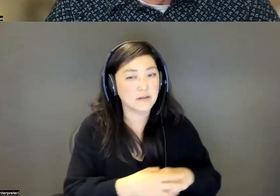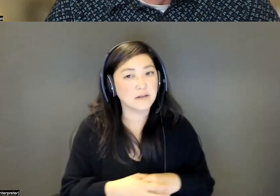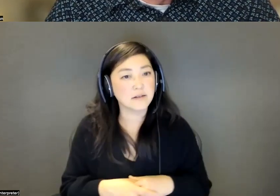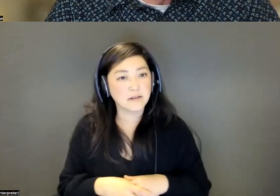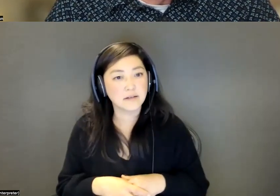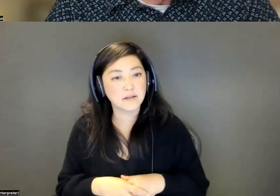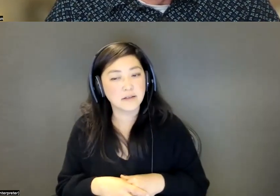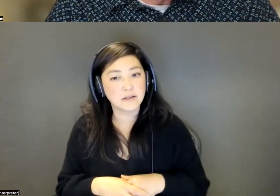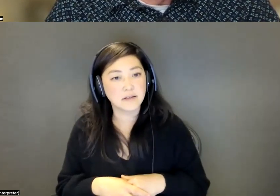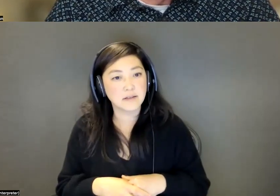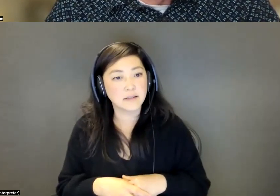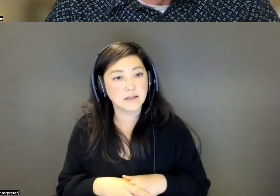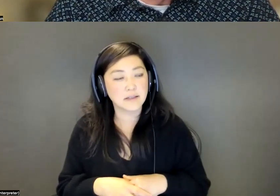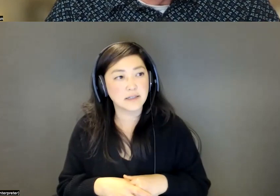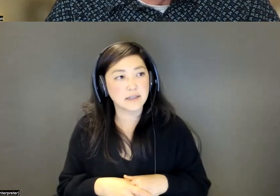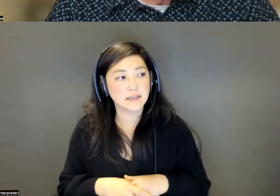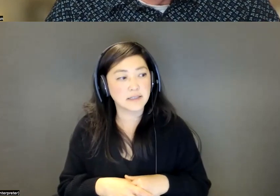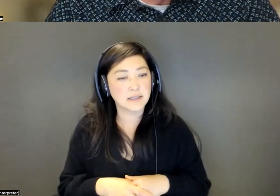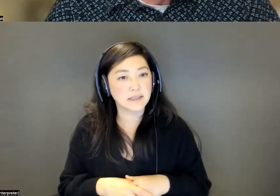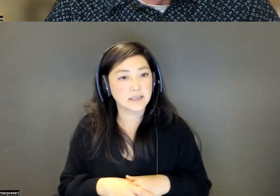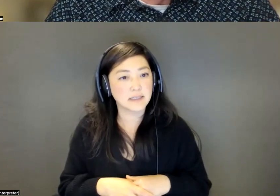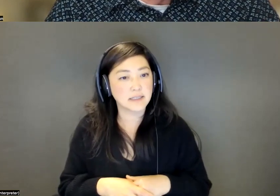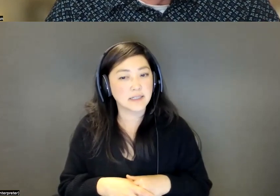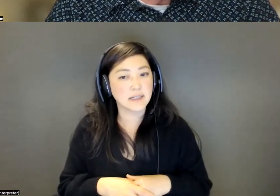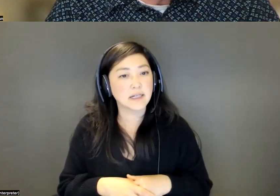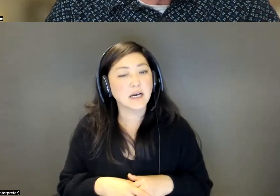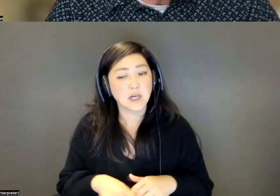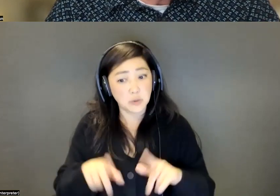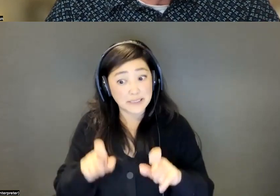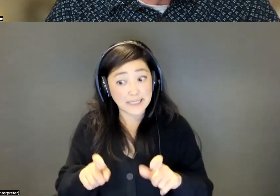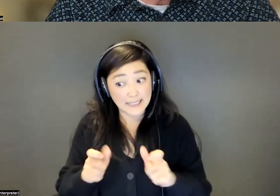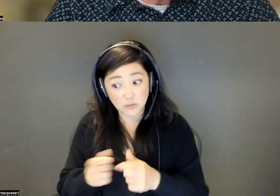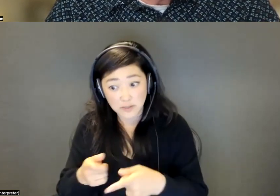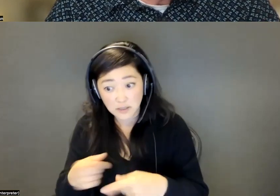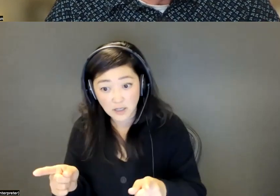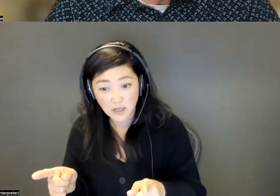not very good at testing it with the audience. We have quite a vocal audience.